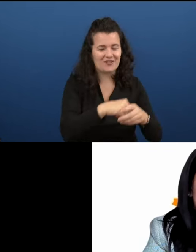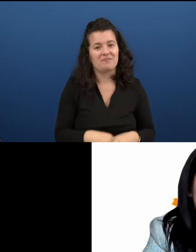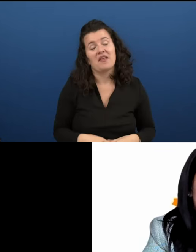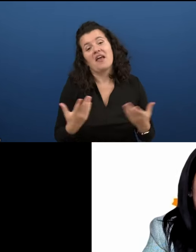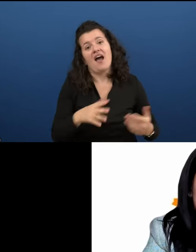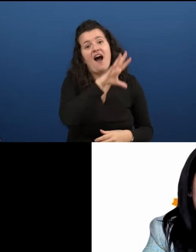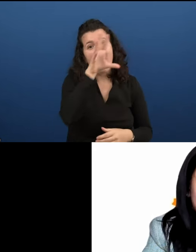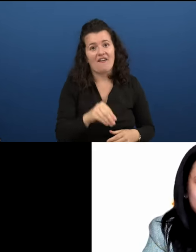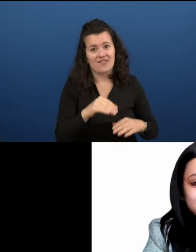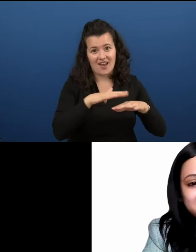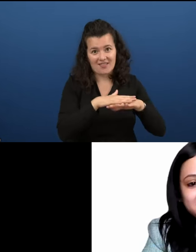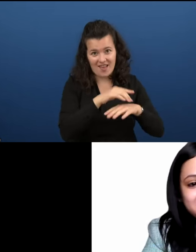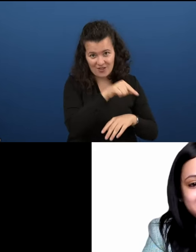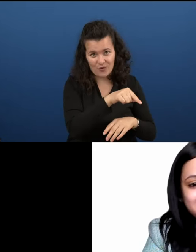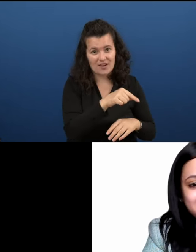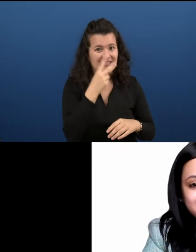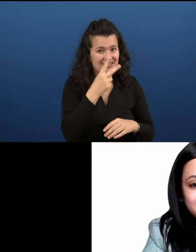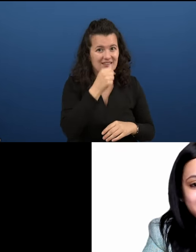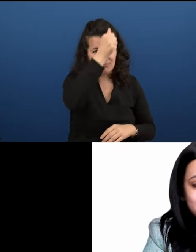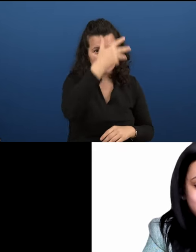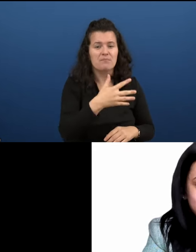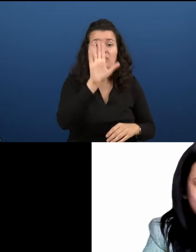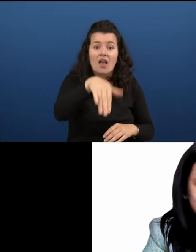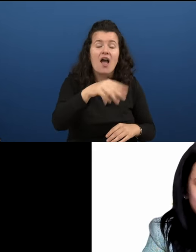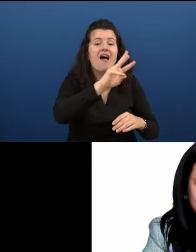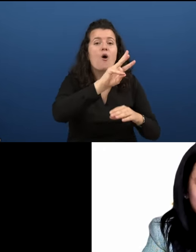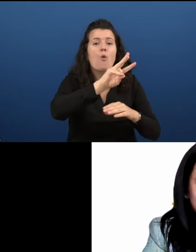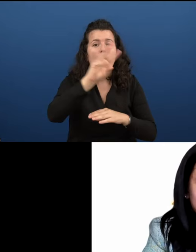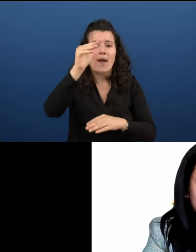of the world are listed on the website of 12:31:10 the global business and disability